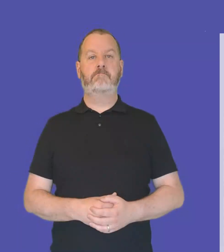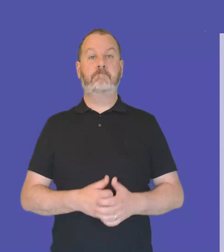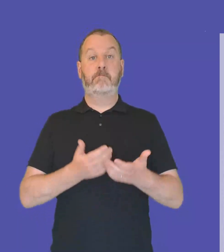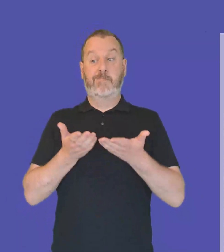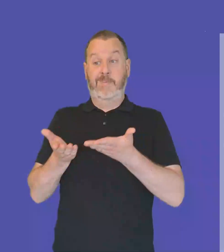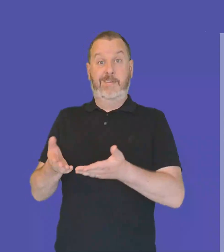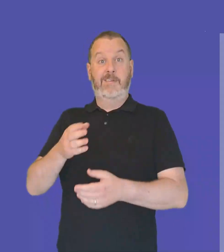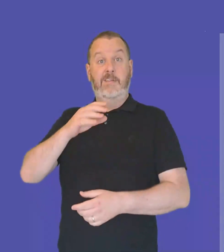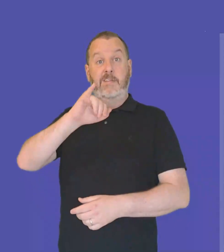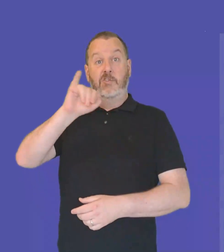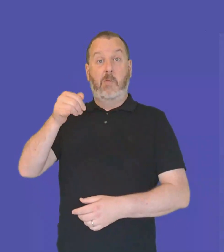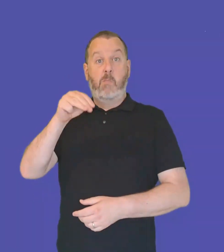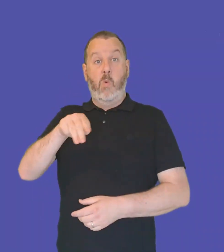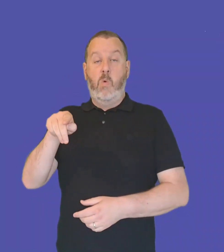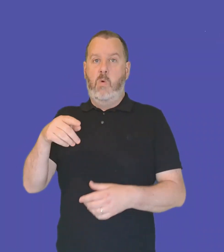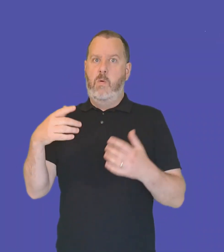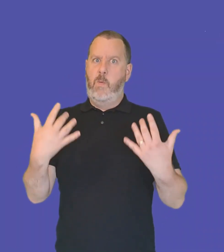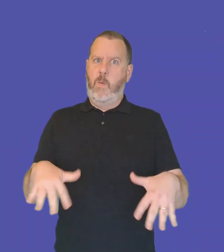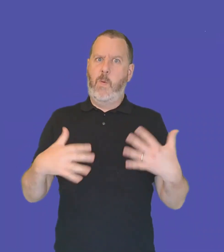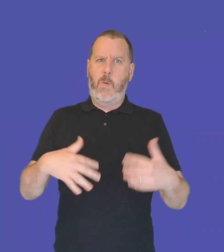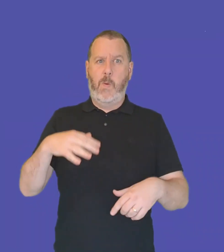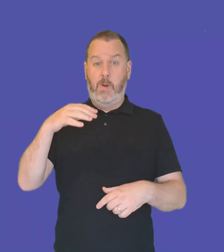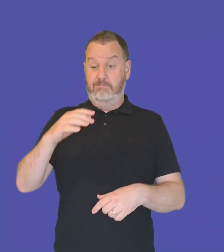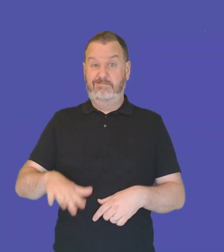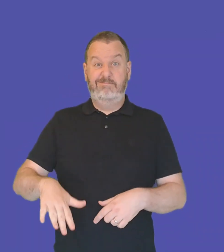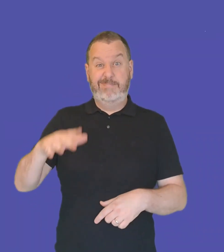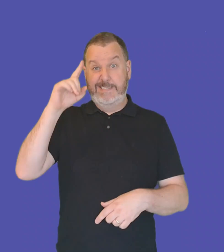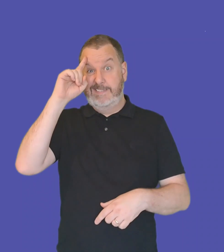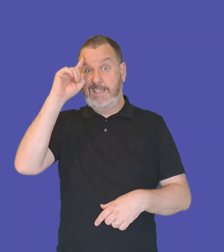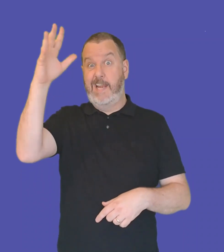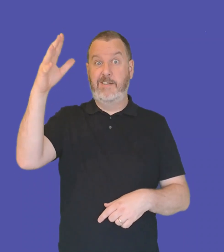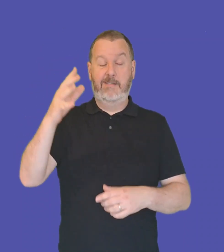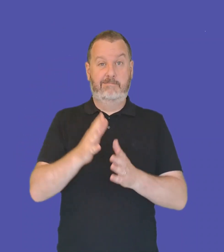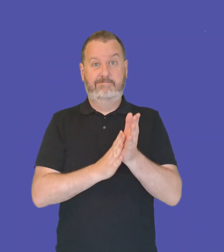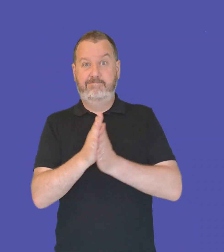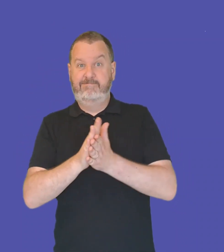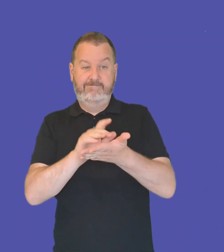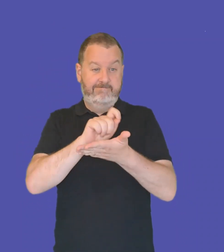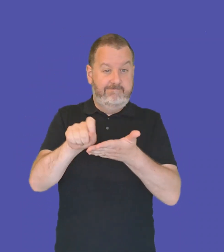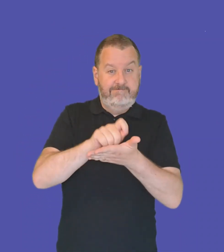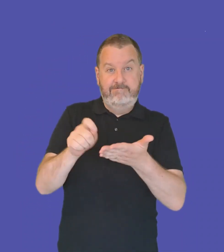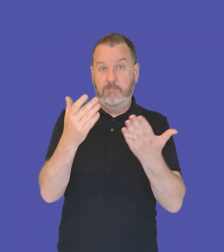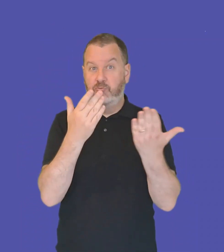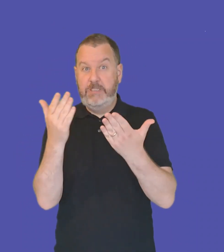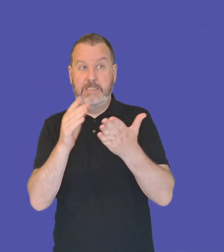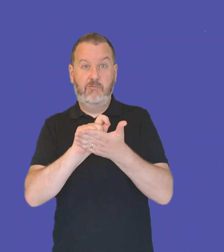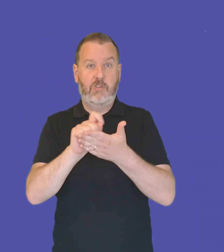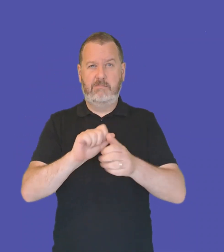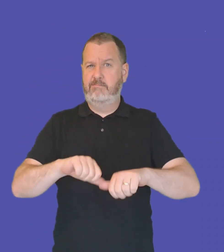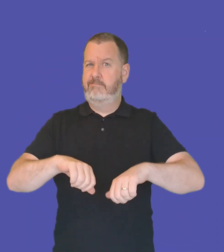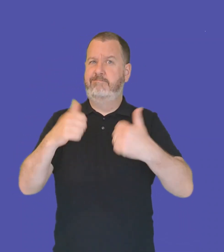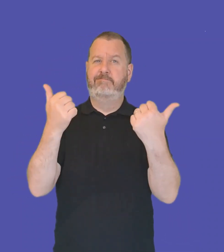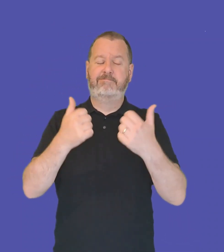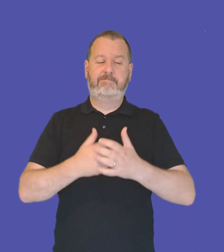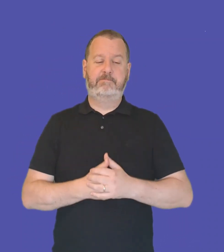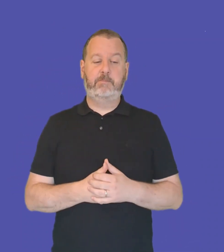John Moore was a well educated and highly intelligent boy,